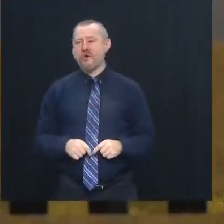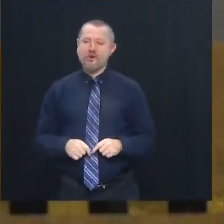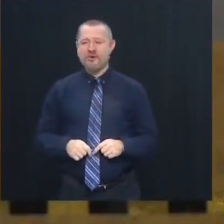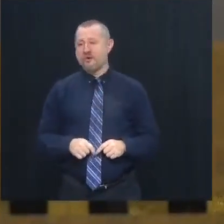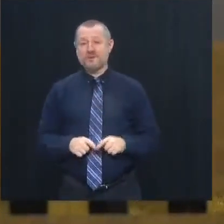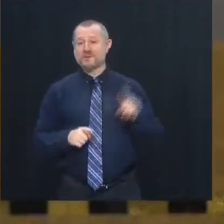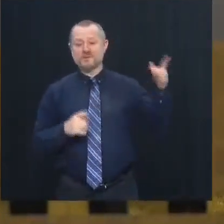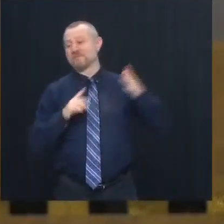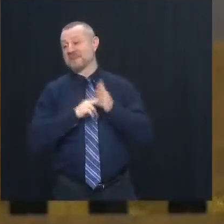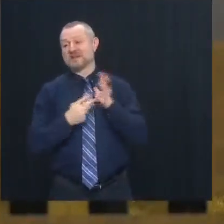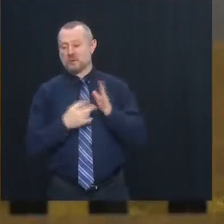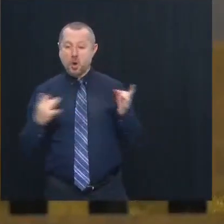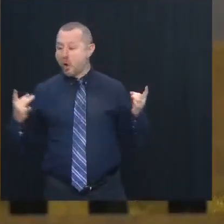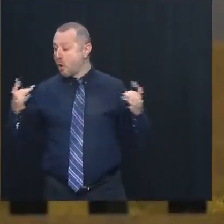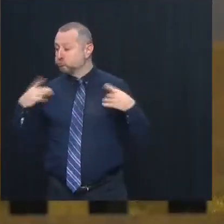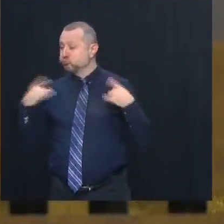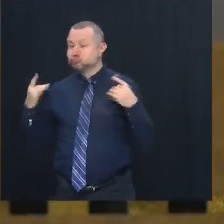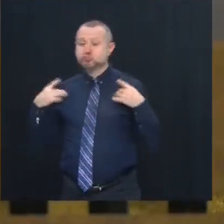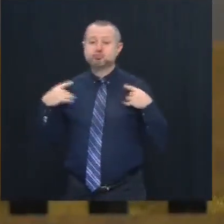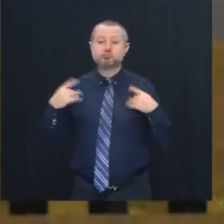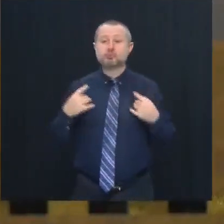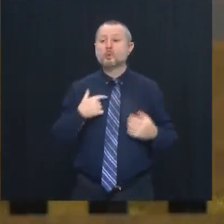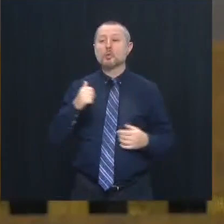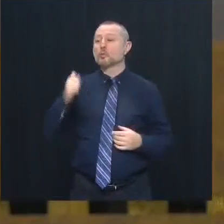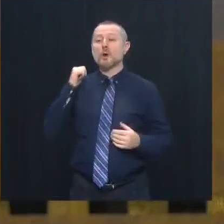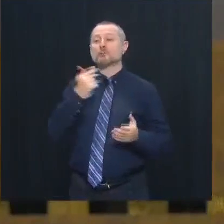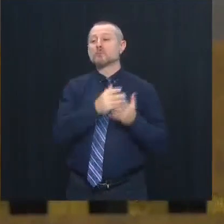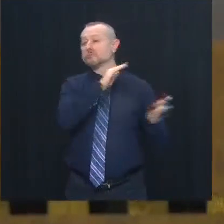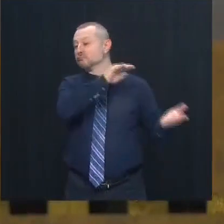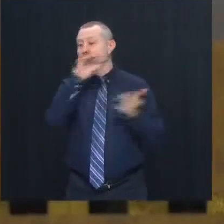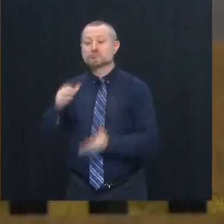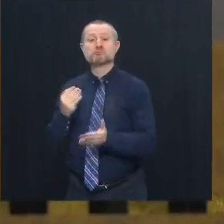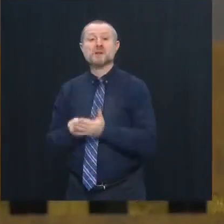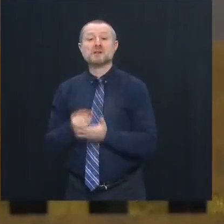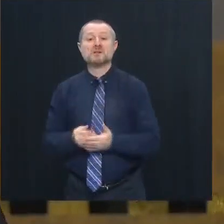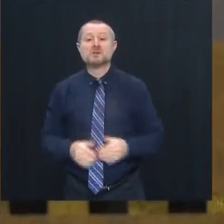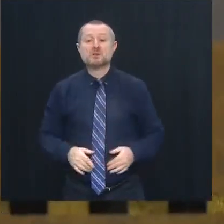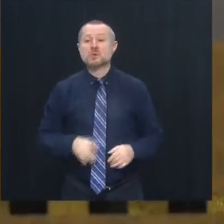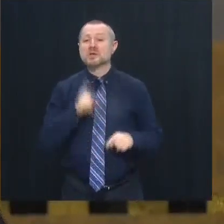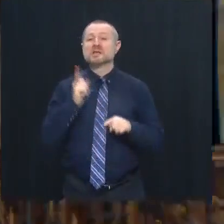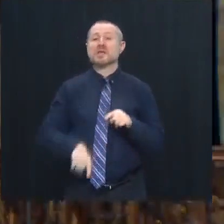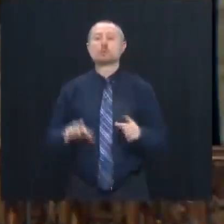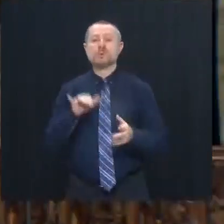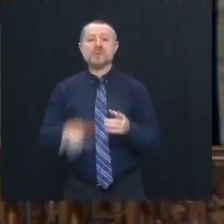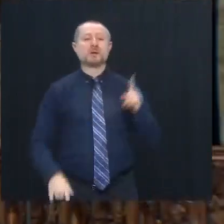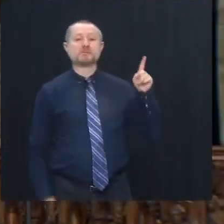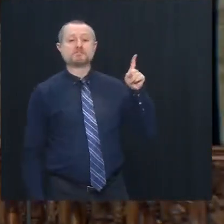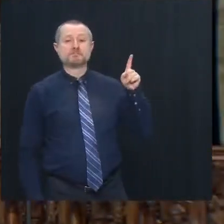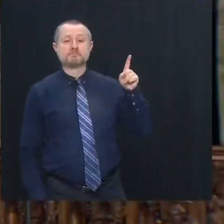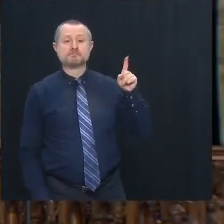THE JOB. WE CALL THIS IN NEW YORK PASSING THE BUCK WITHOUT PASSING THE